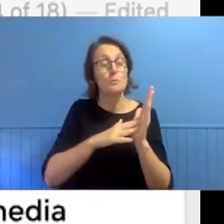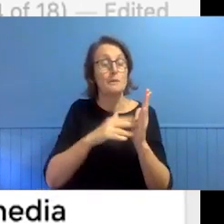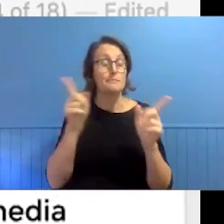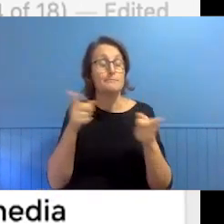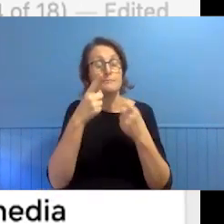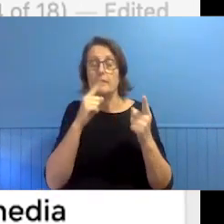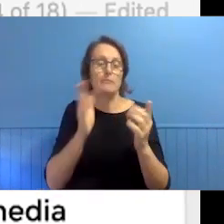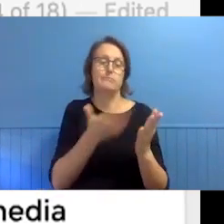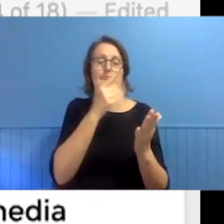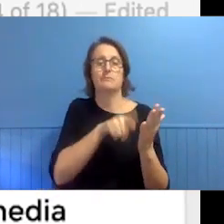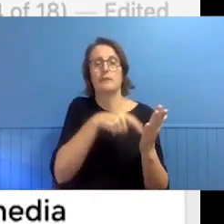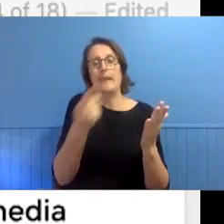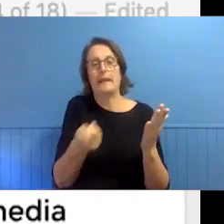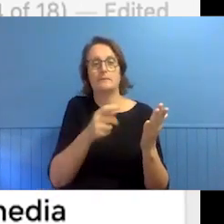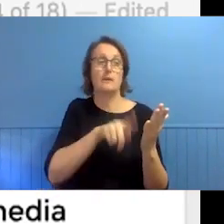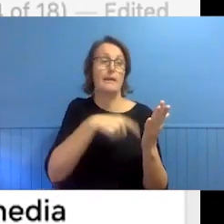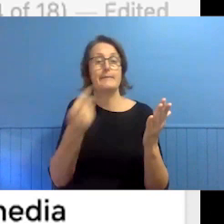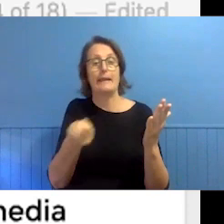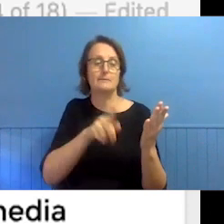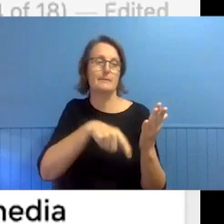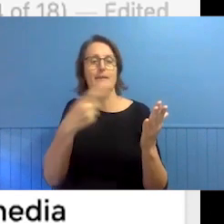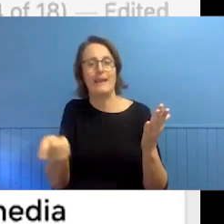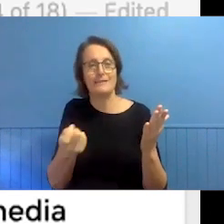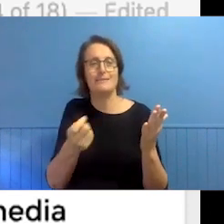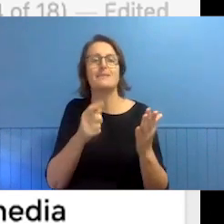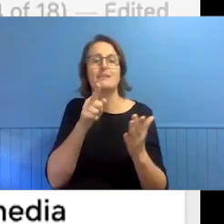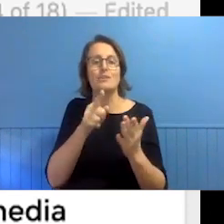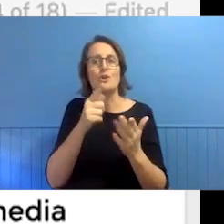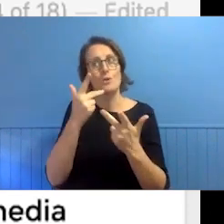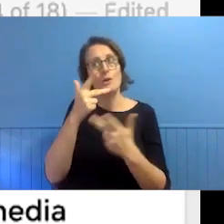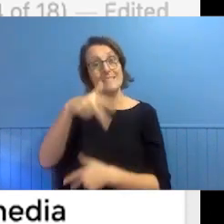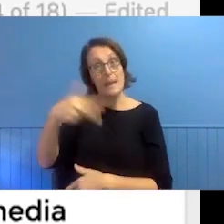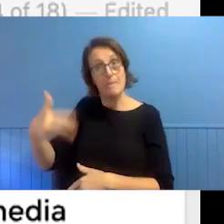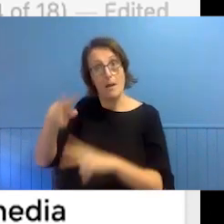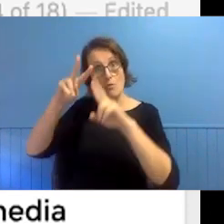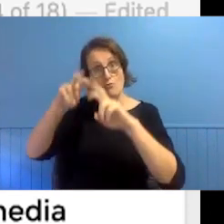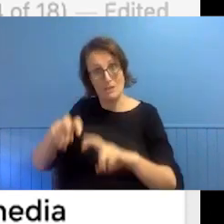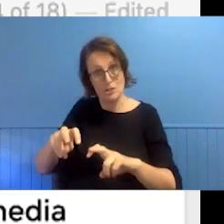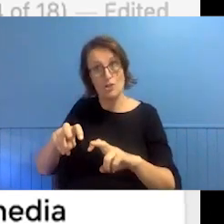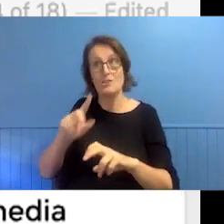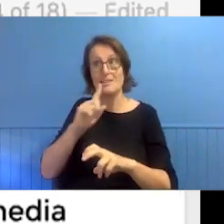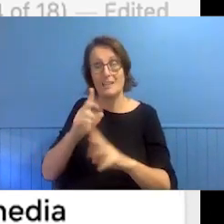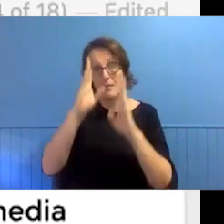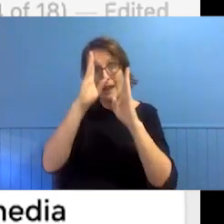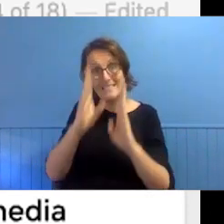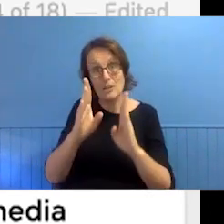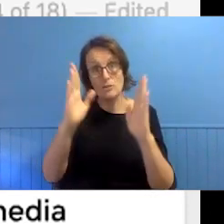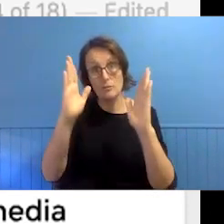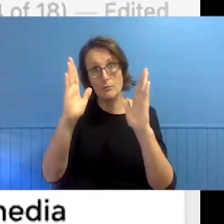research has showed this trend of our attention span started over 100 years ago but social media is now hampered boy that trend. They